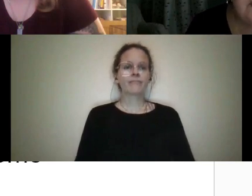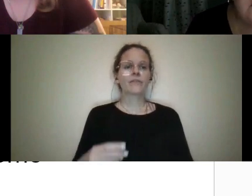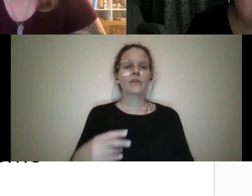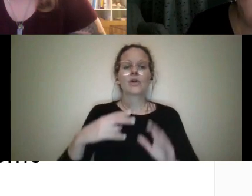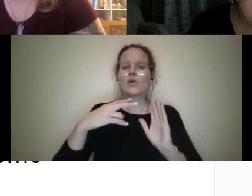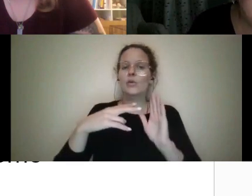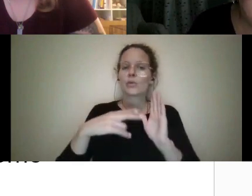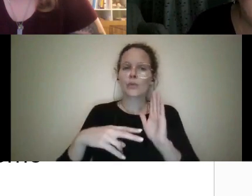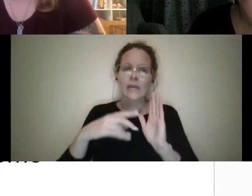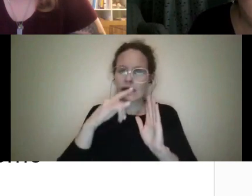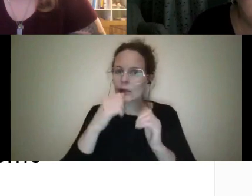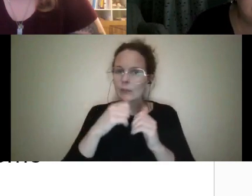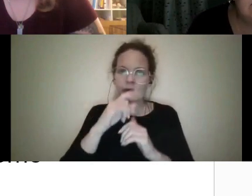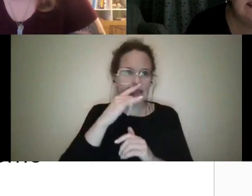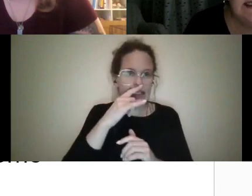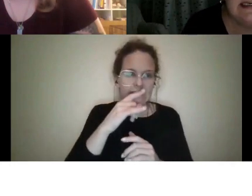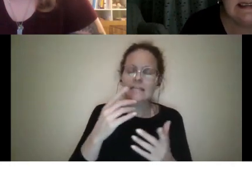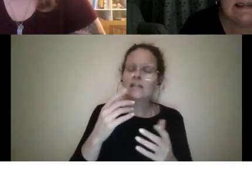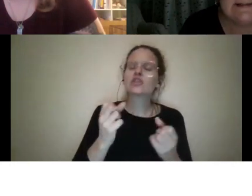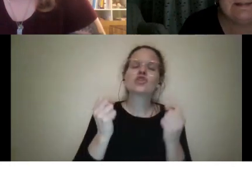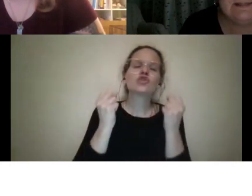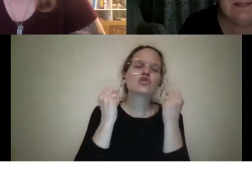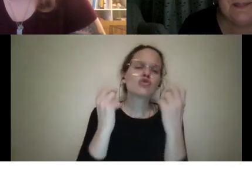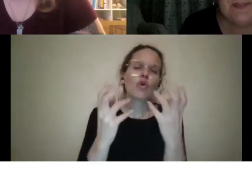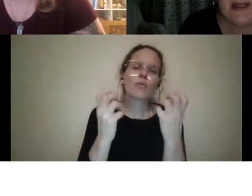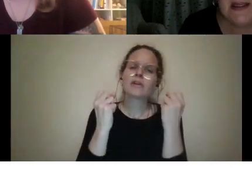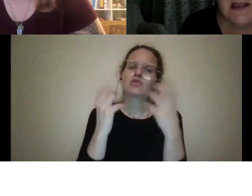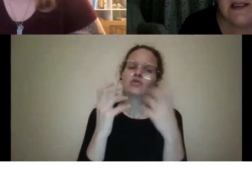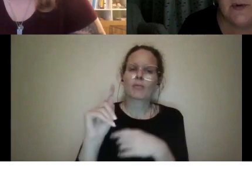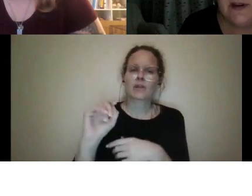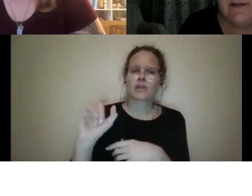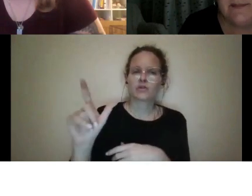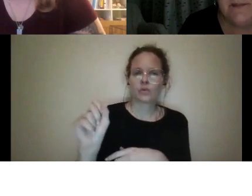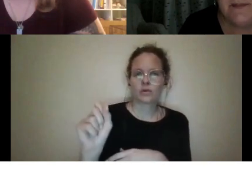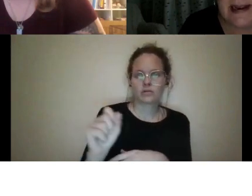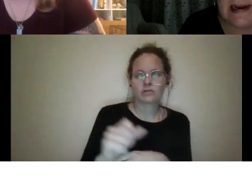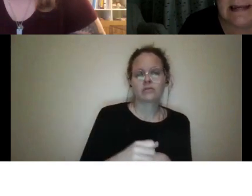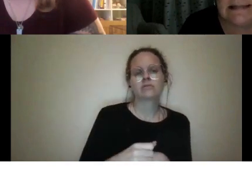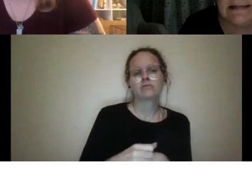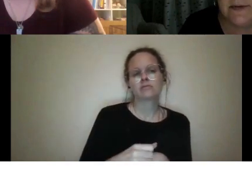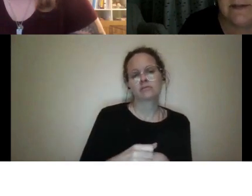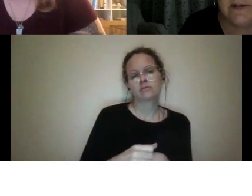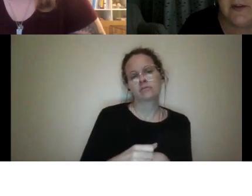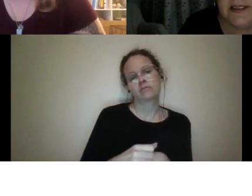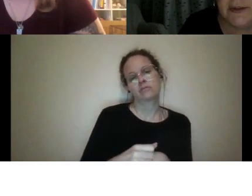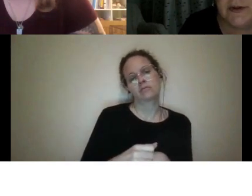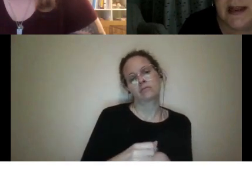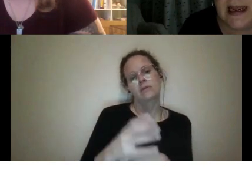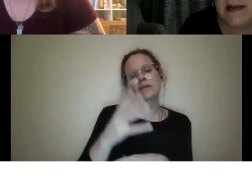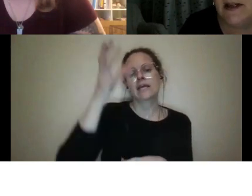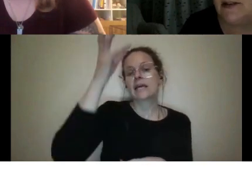There's so many different tools. We have dads, we have information with that,